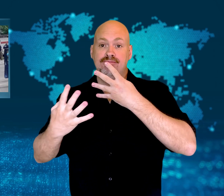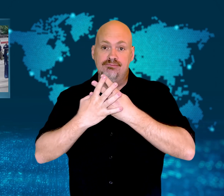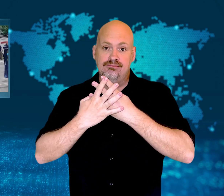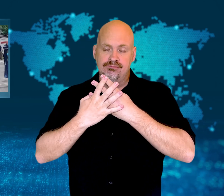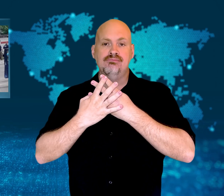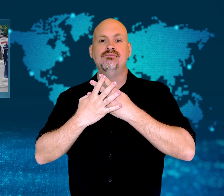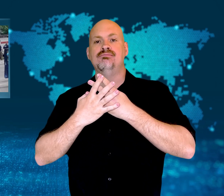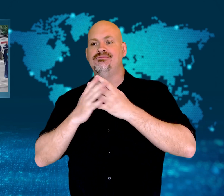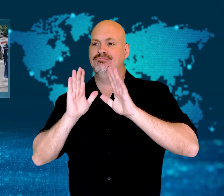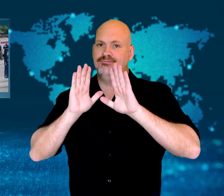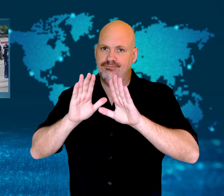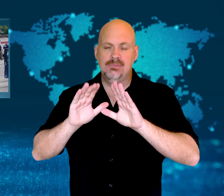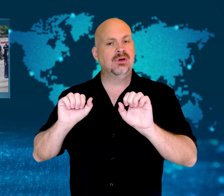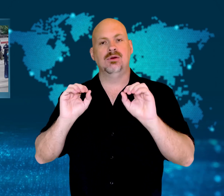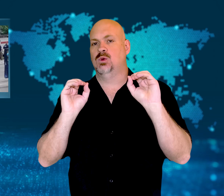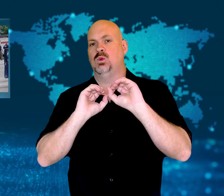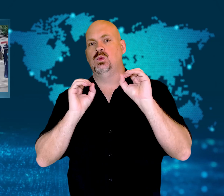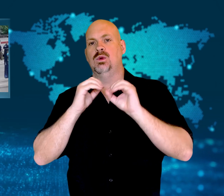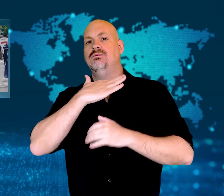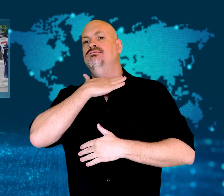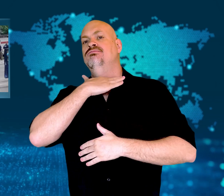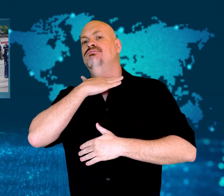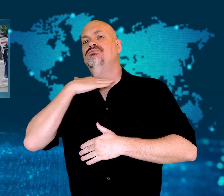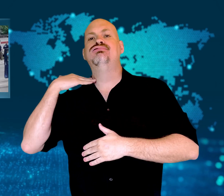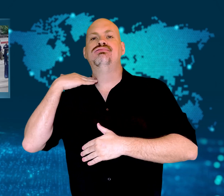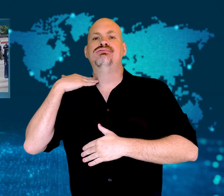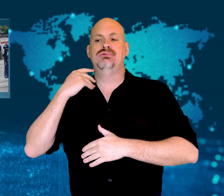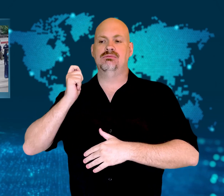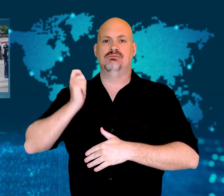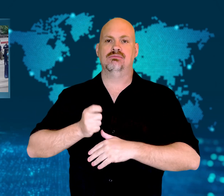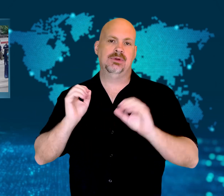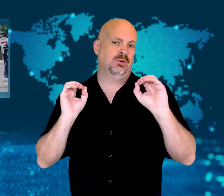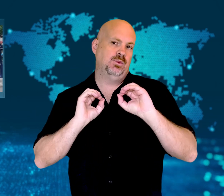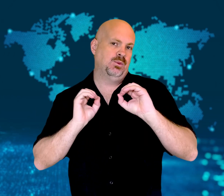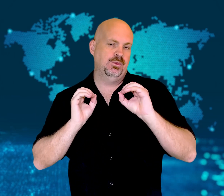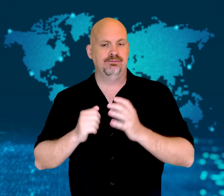New York has no capital punishment.